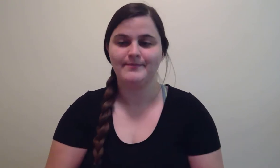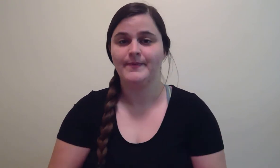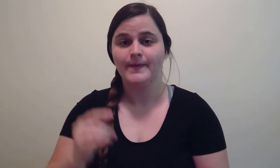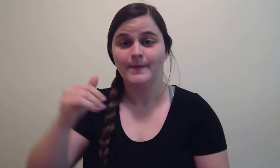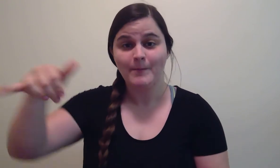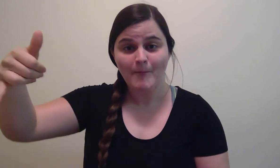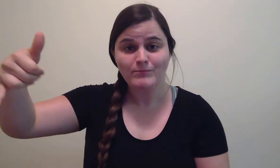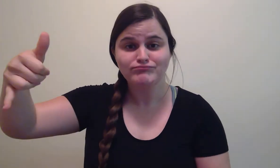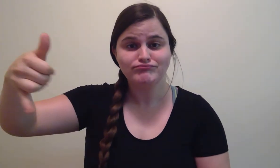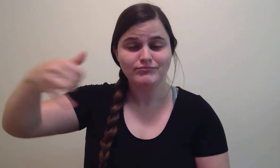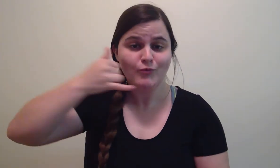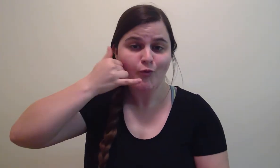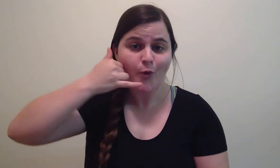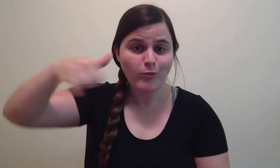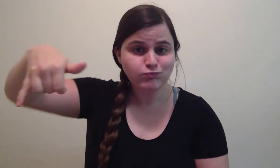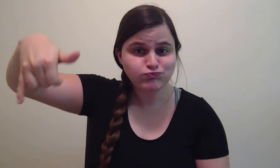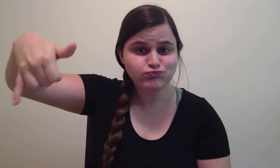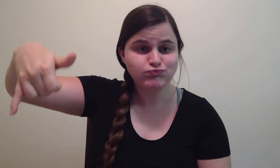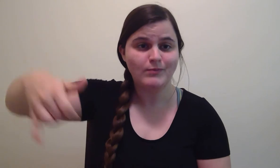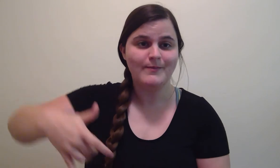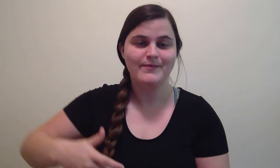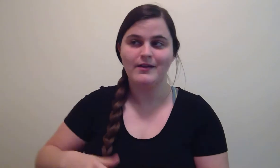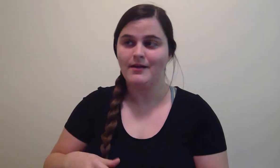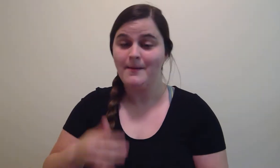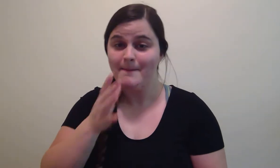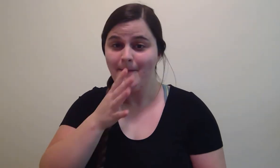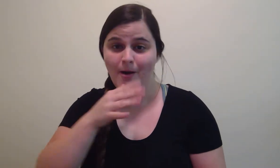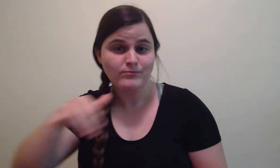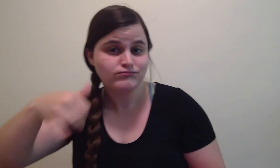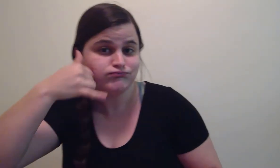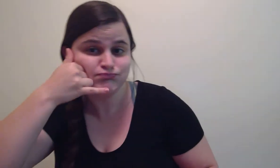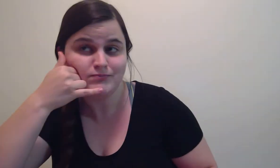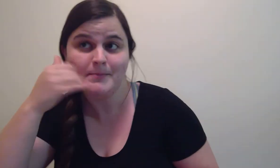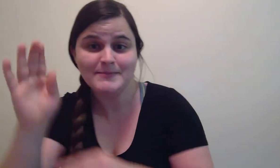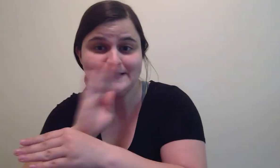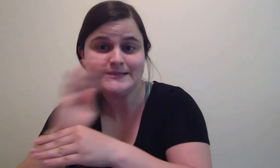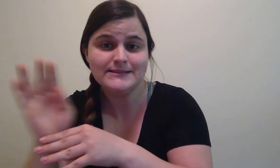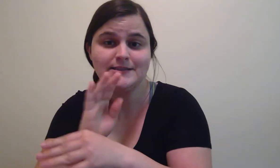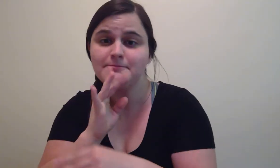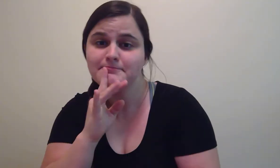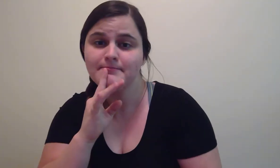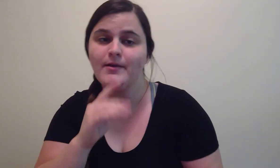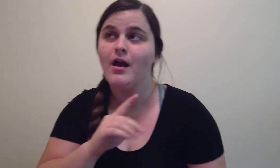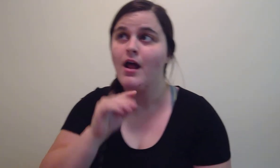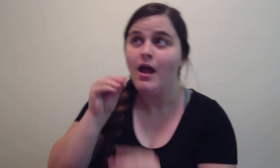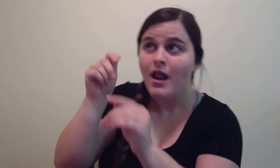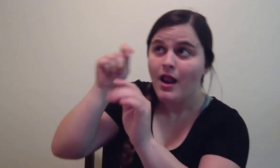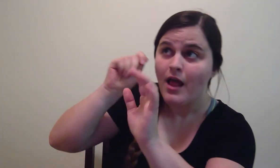Then the phone rang. And the minute I was sure she was good and preoccupied, I tugged on her sleeve